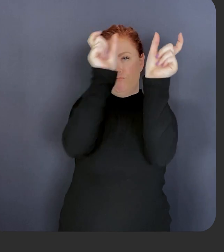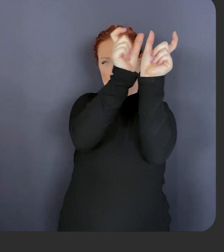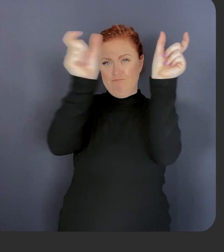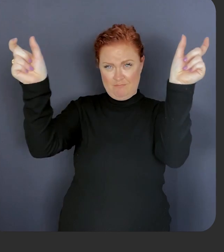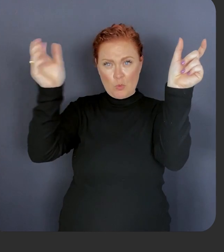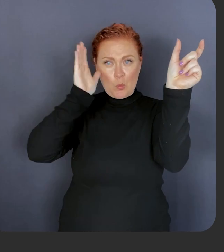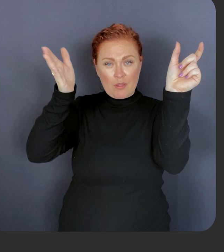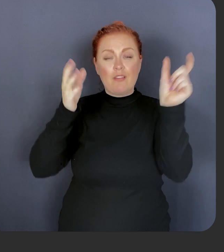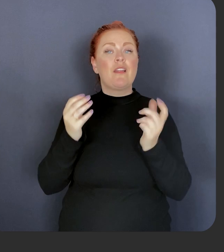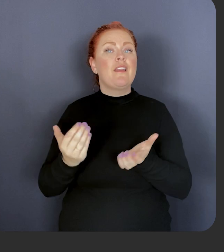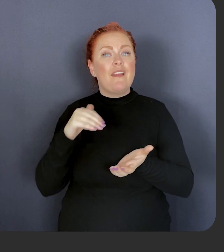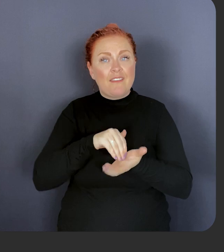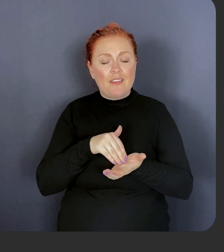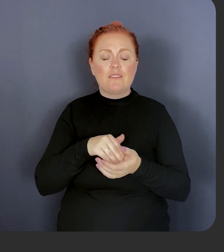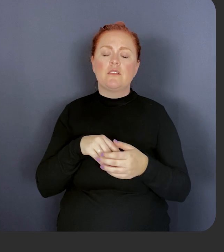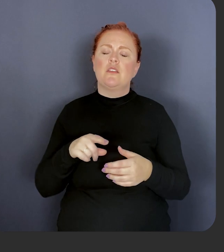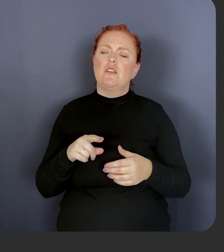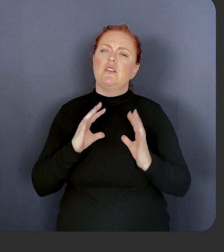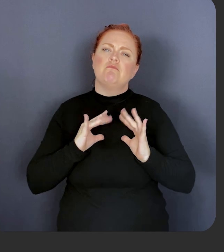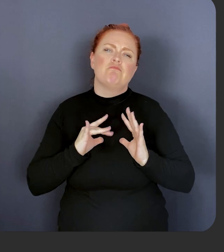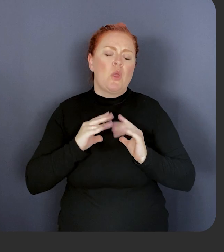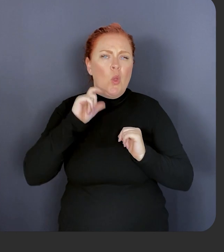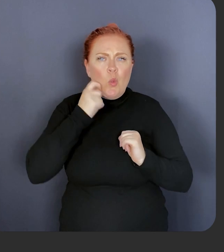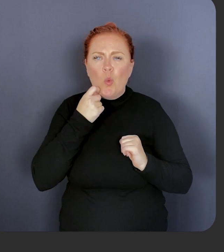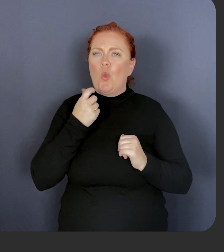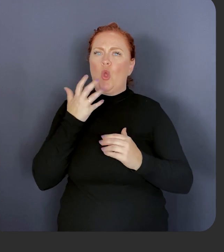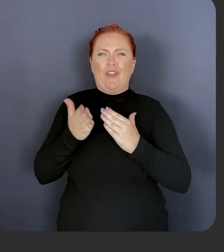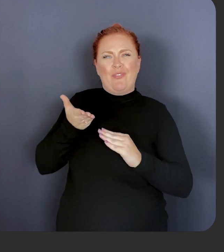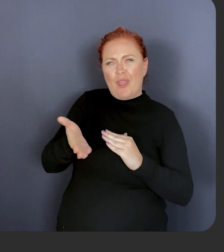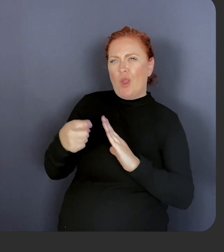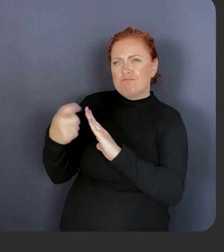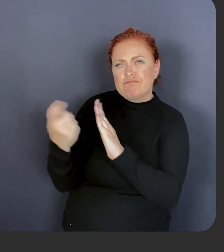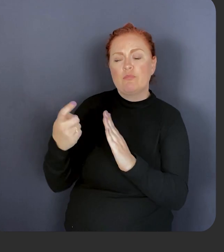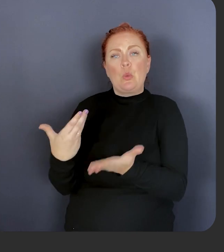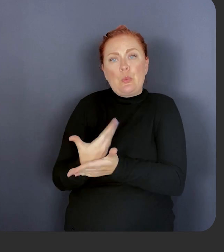And again, this is super cool, super built in, it's very new.